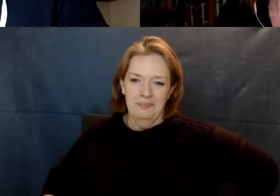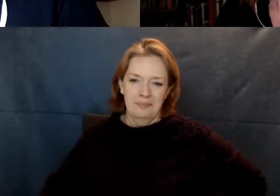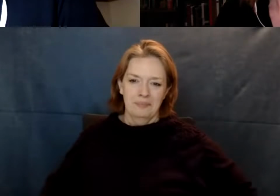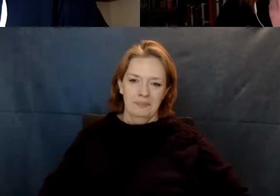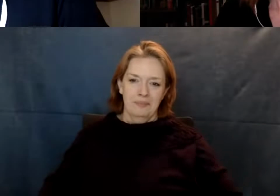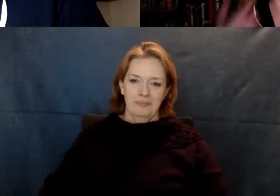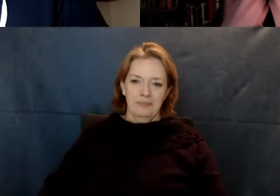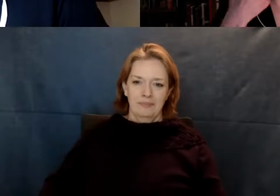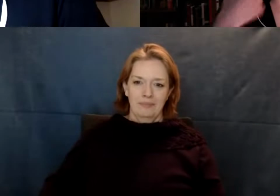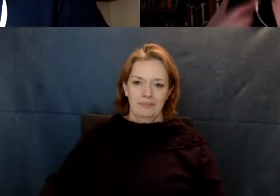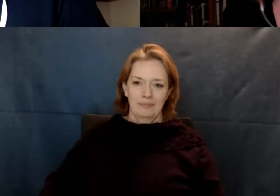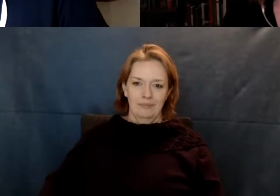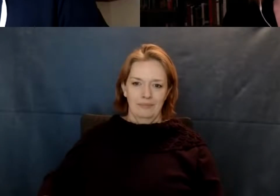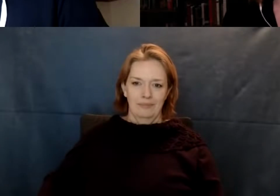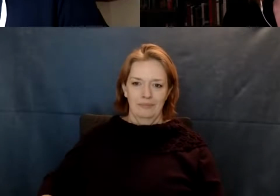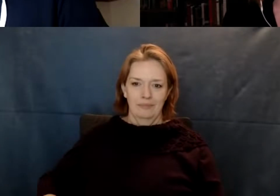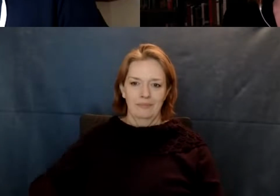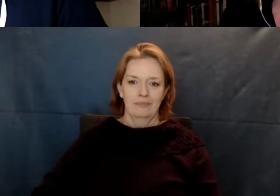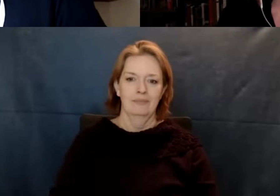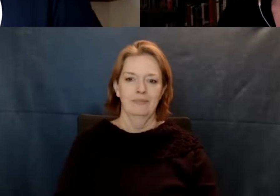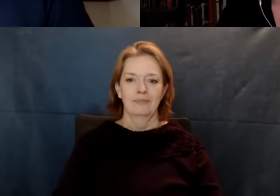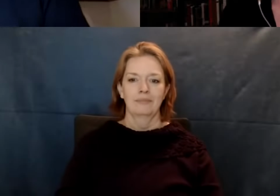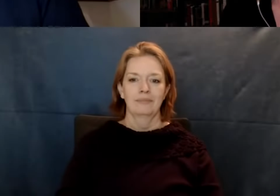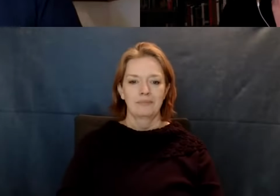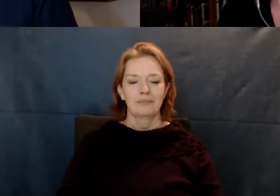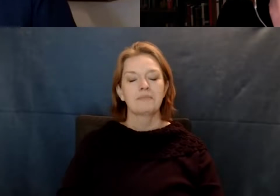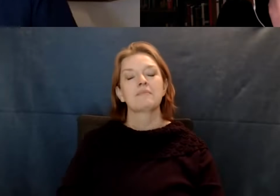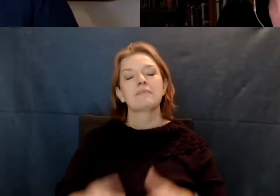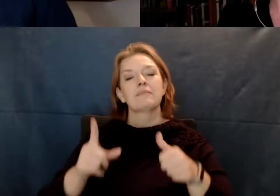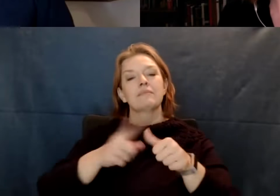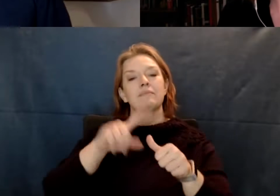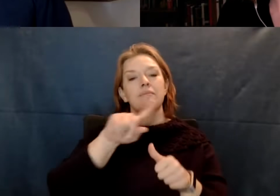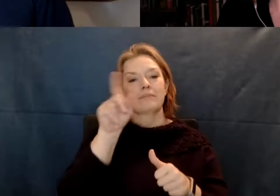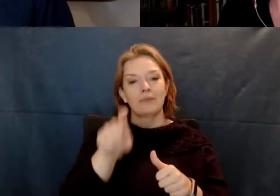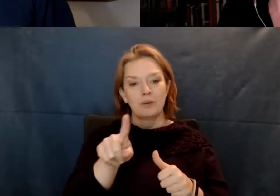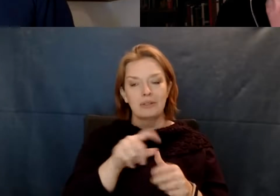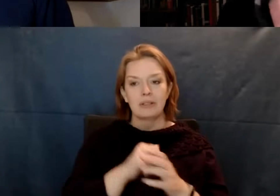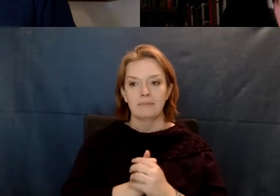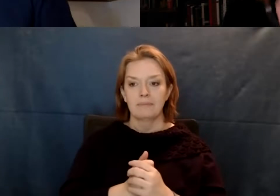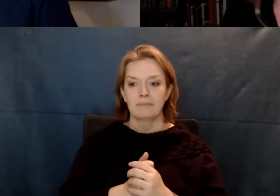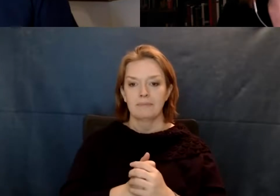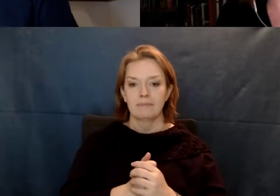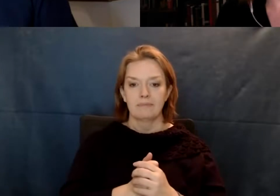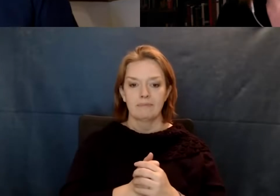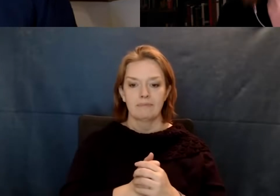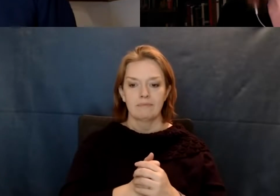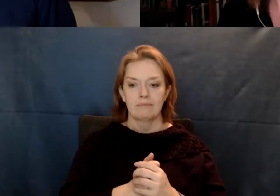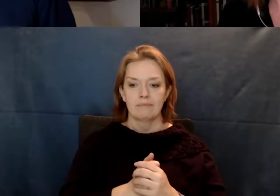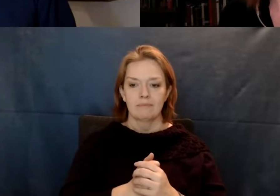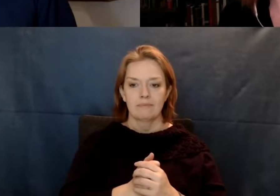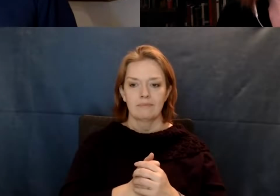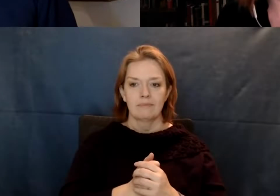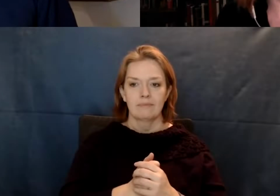K: Okay, so the first question I think kind of pulls off from that last answer that you